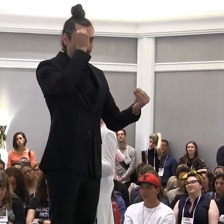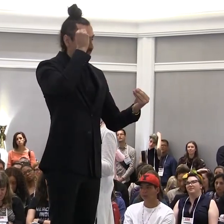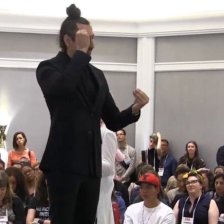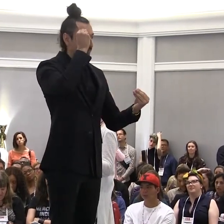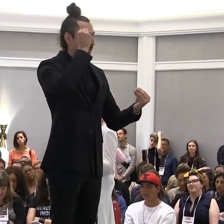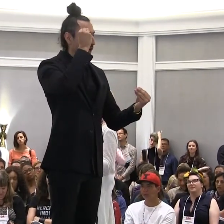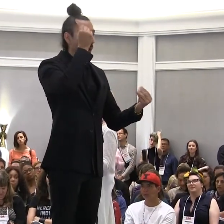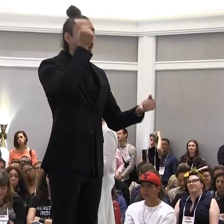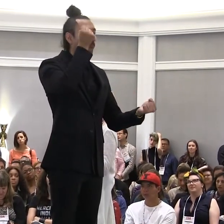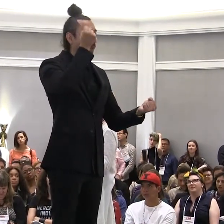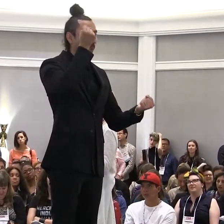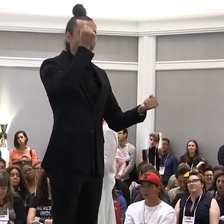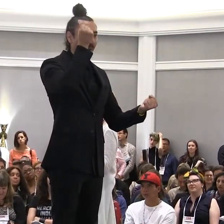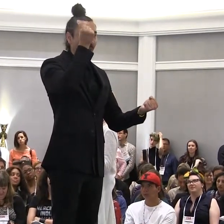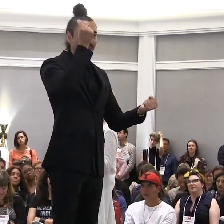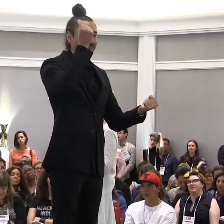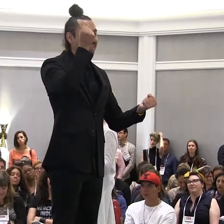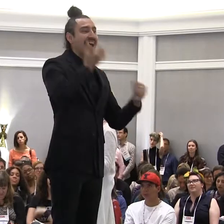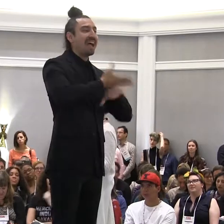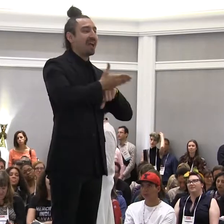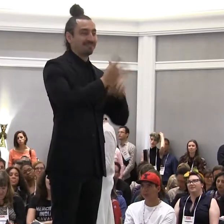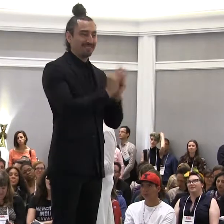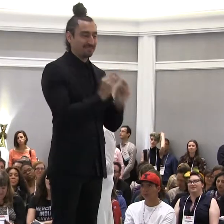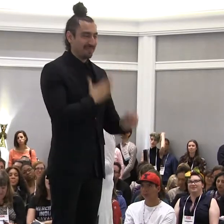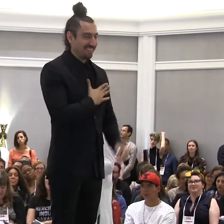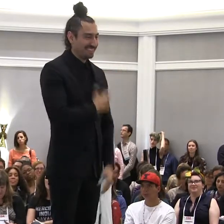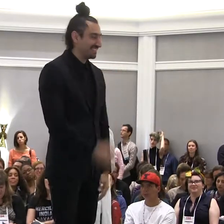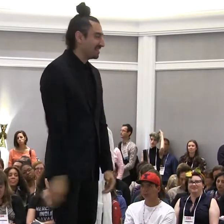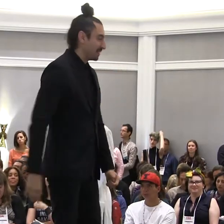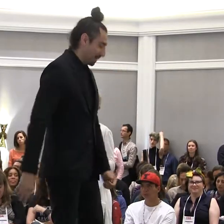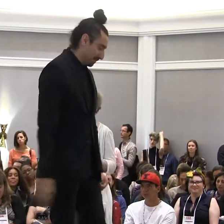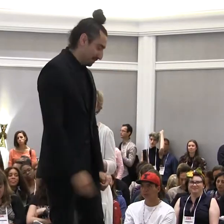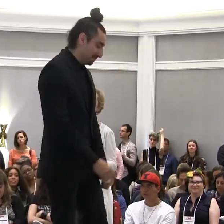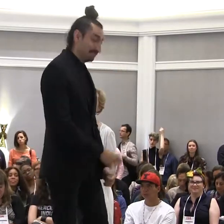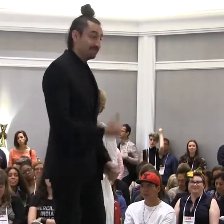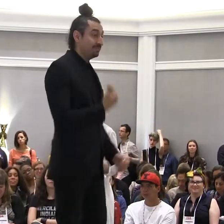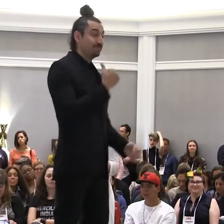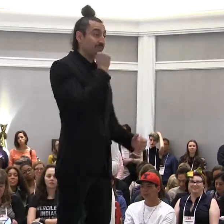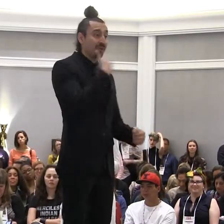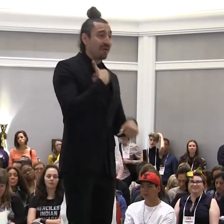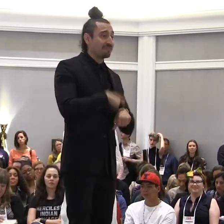a little bit outside after the session is over because I do not think we actually have the time to do that.